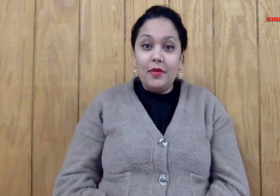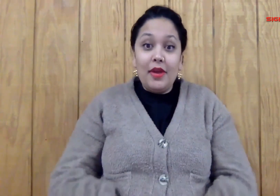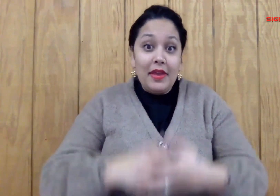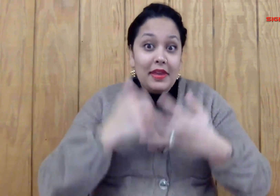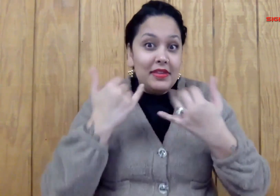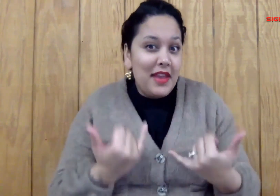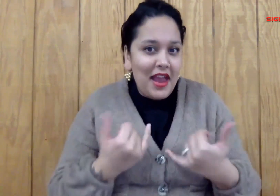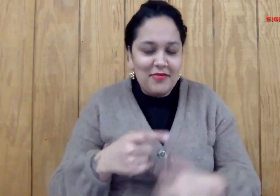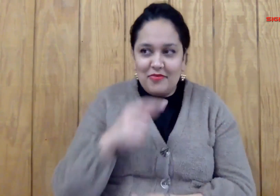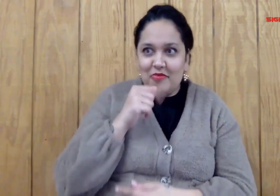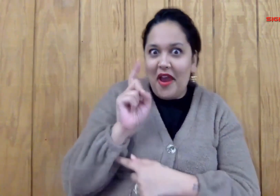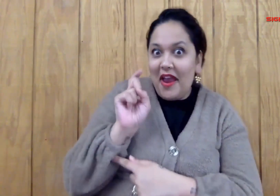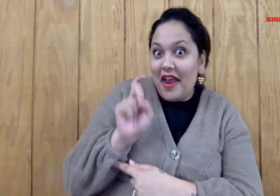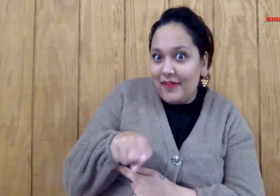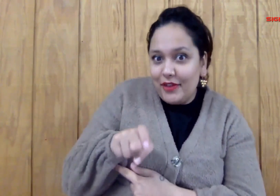Well now you don't have to.